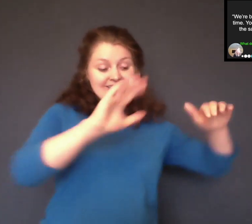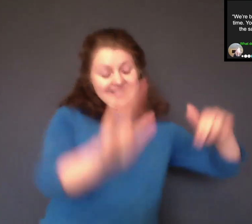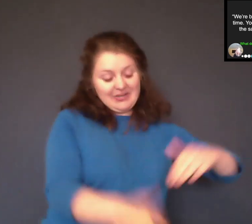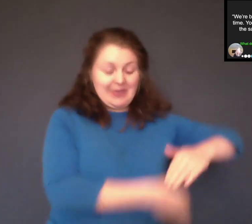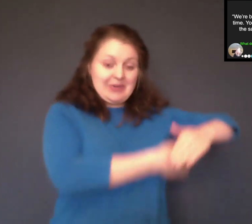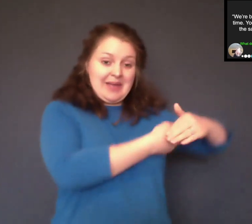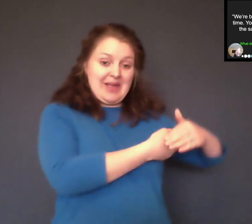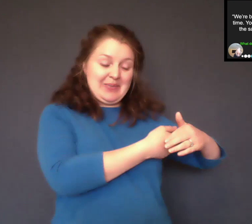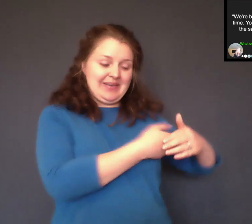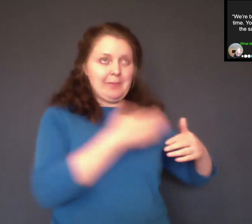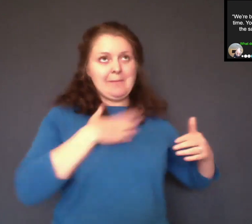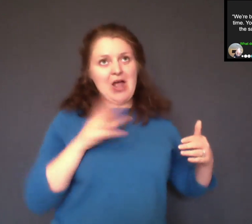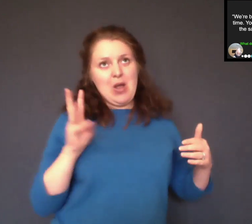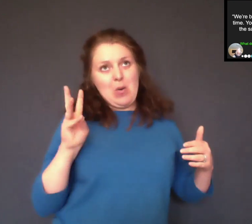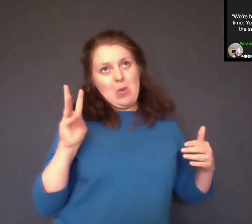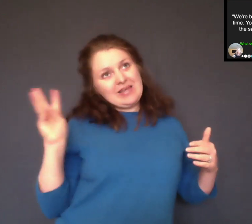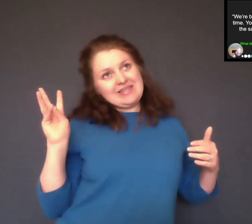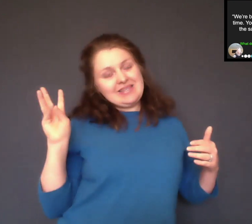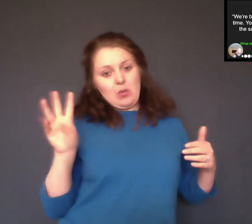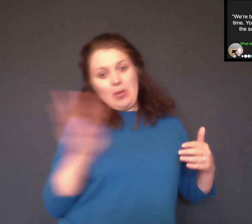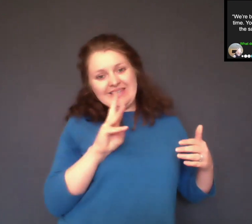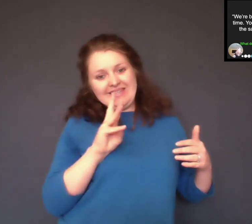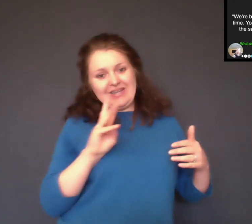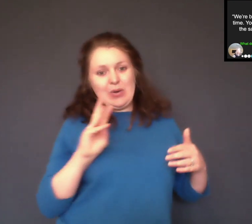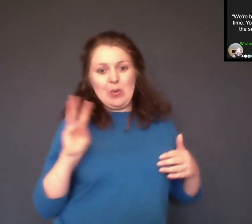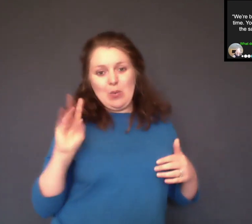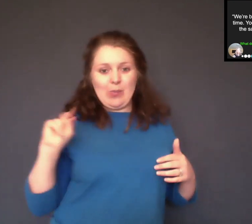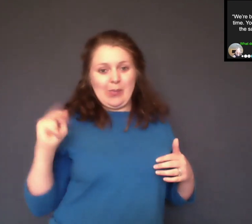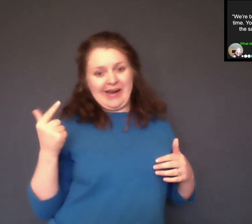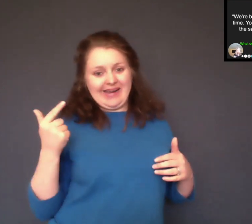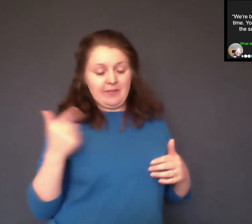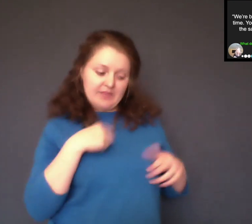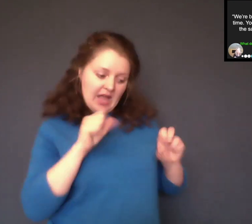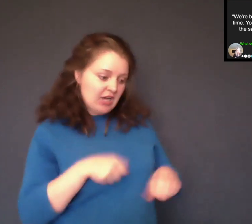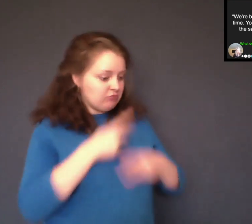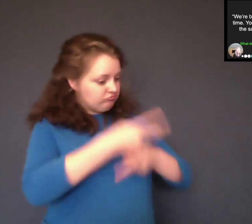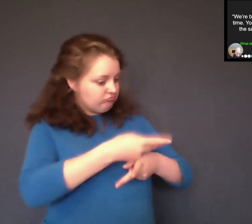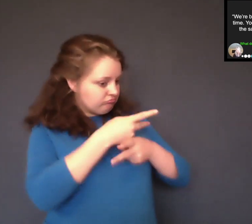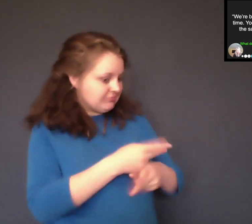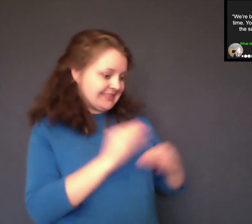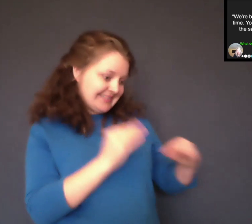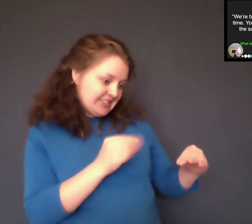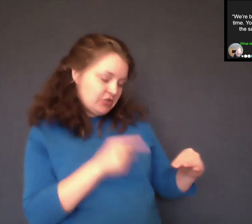mirthlessly at his own joke i can nurture you i can help you better understand the dark paths